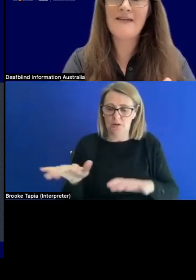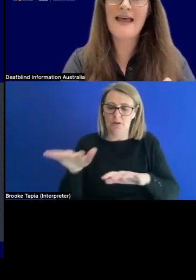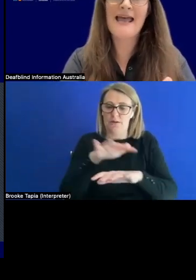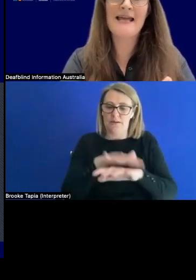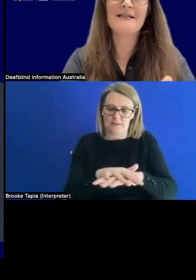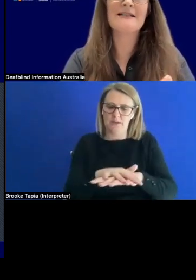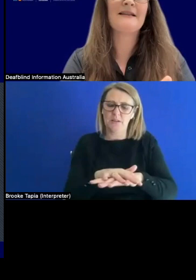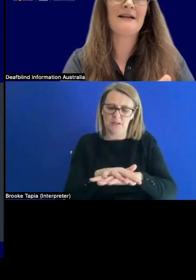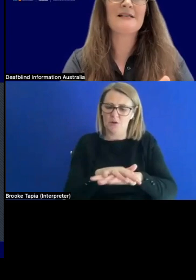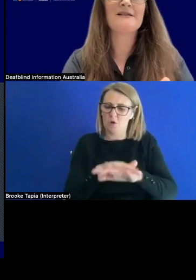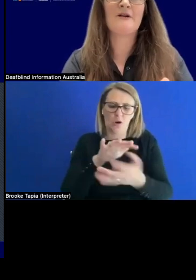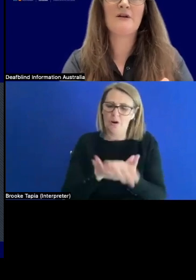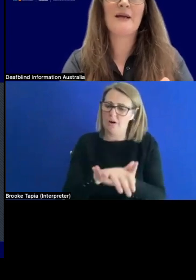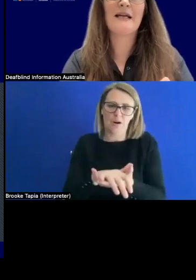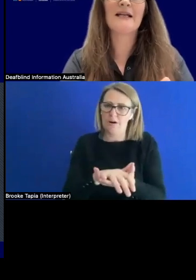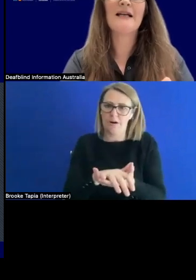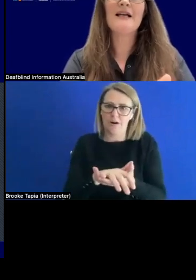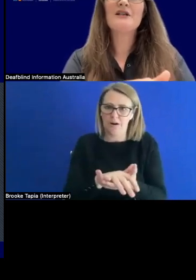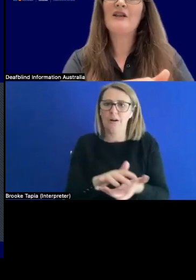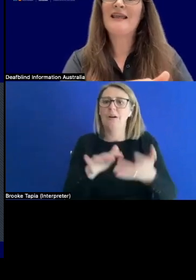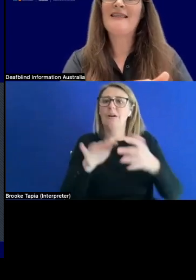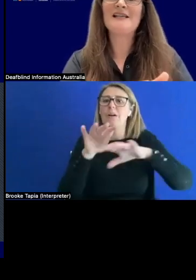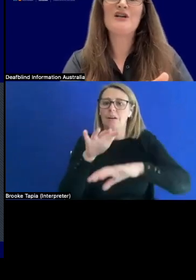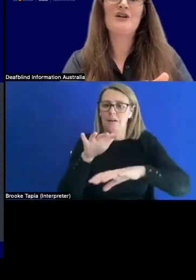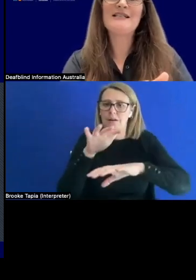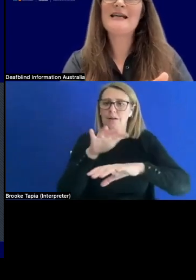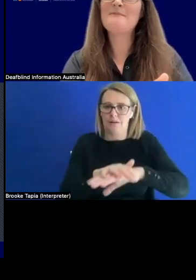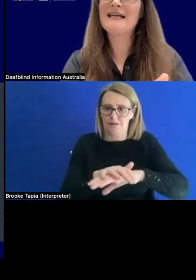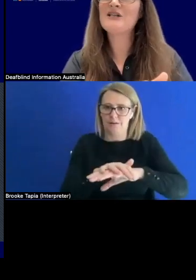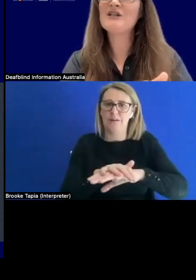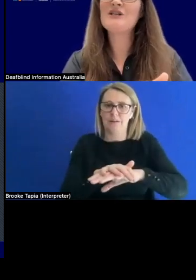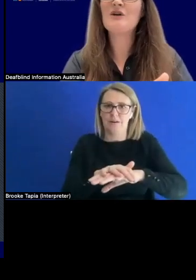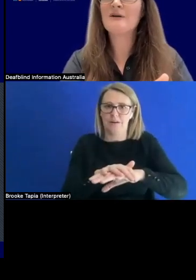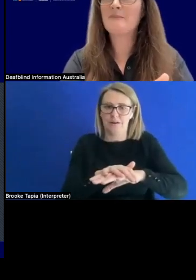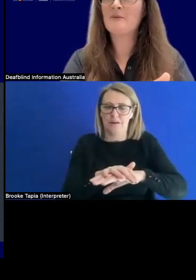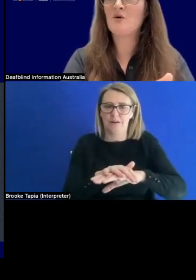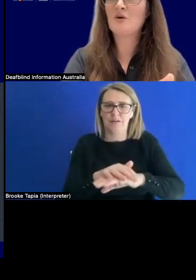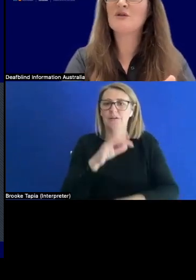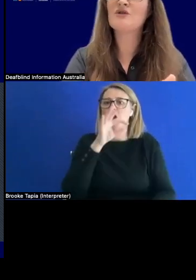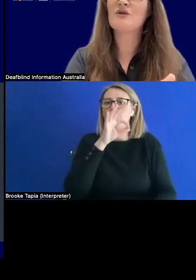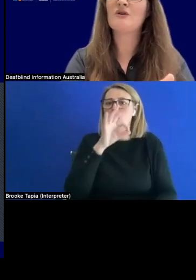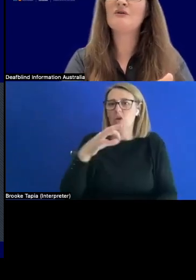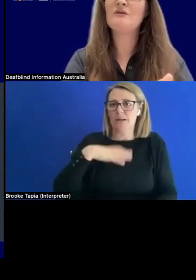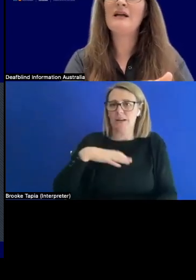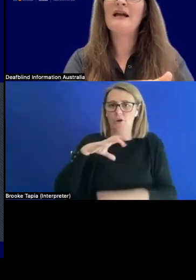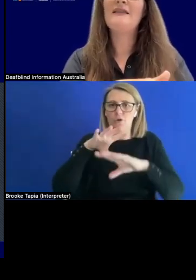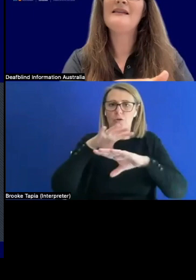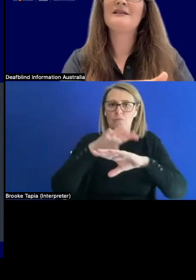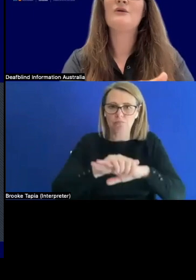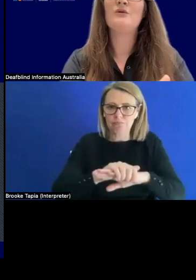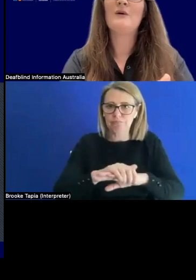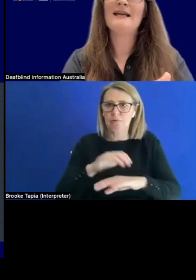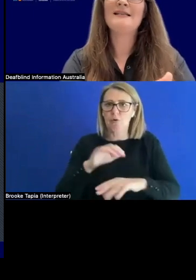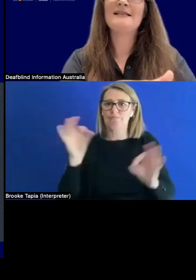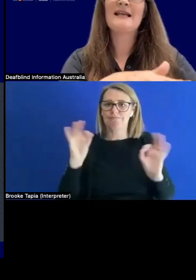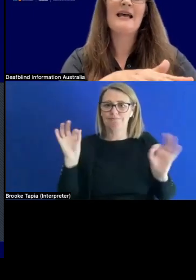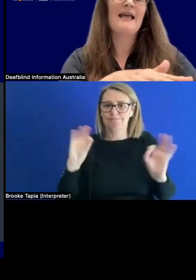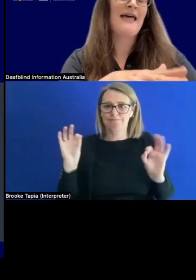the hand that it’s following. So, there there’s no temptation to grip or control and there’s always,